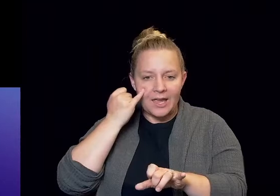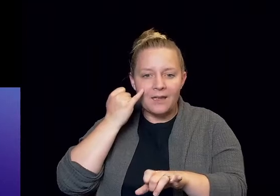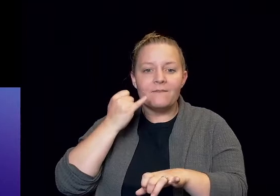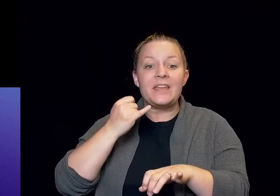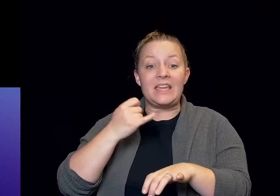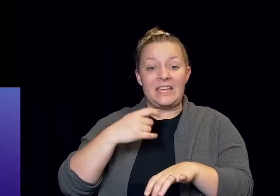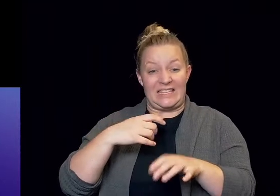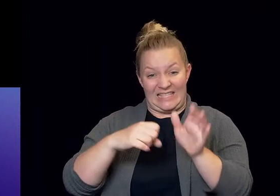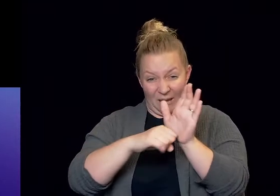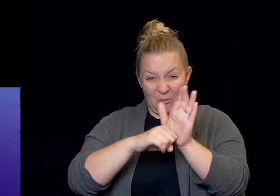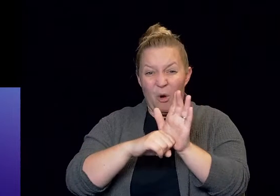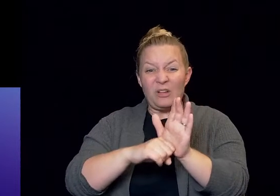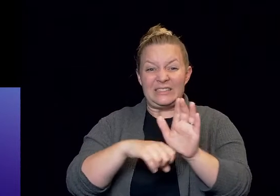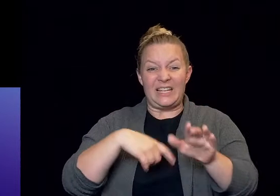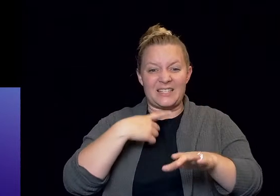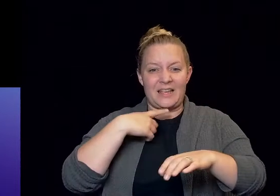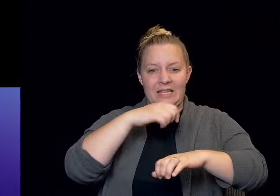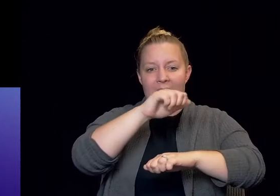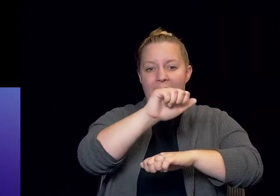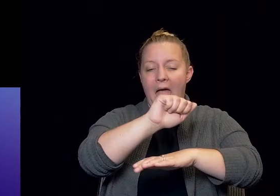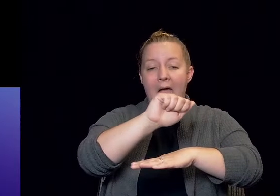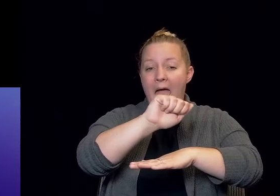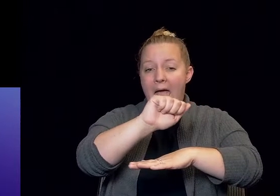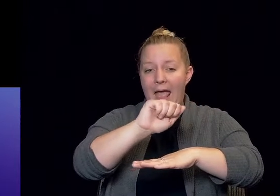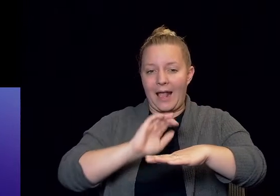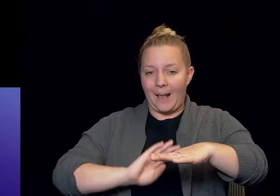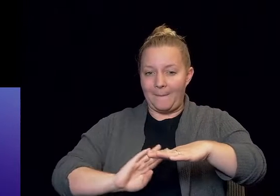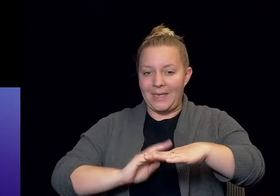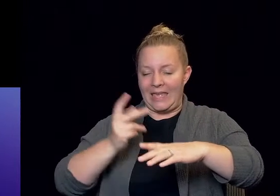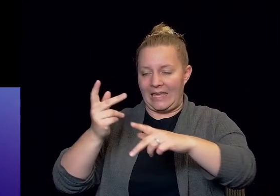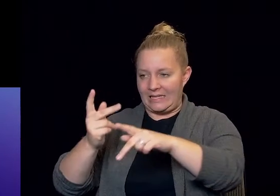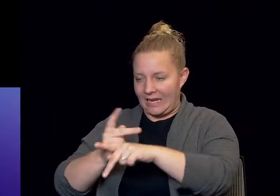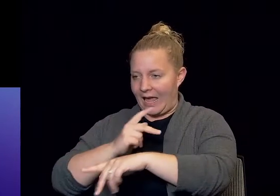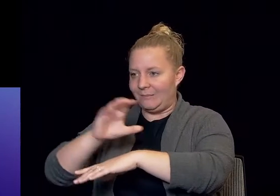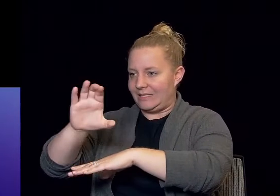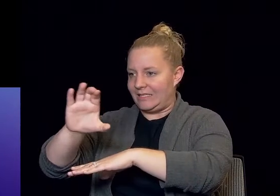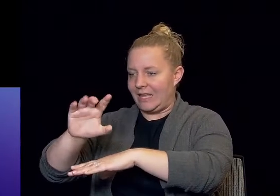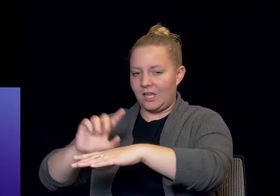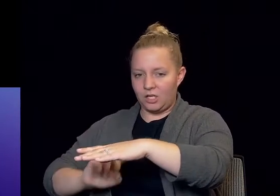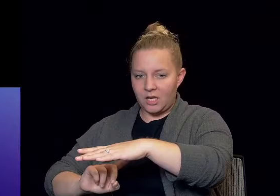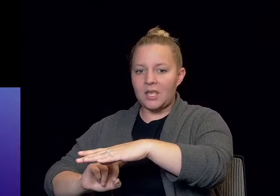answer there would be a times c or ac/bd And then also in the example down below,